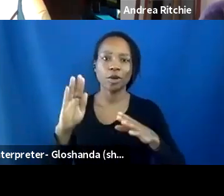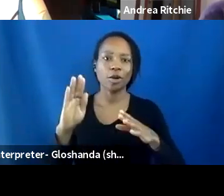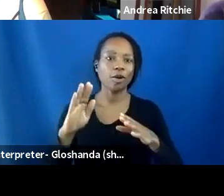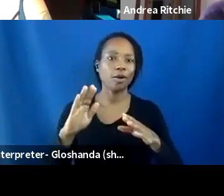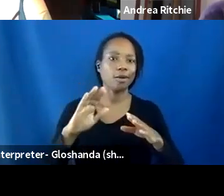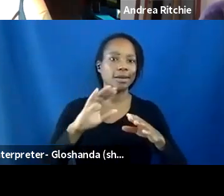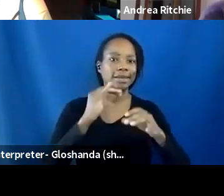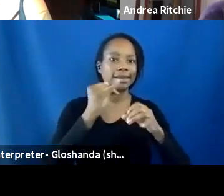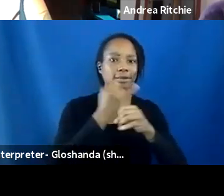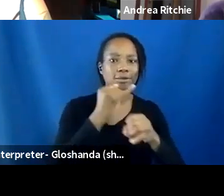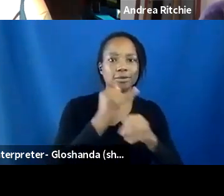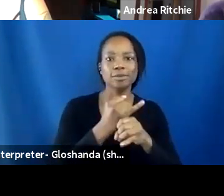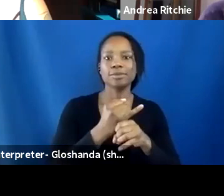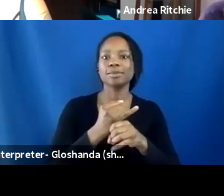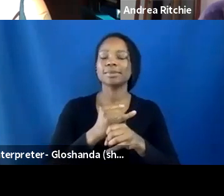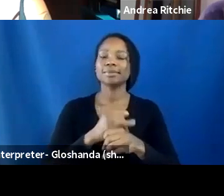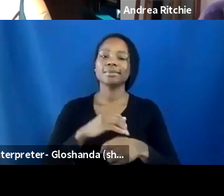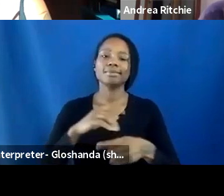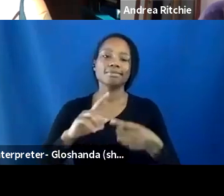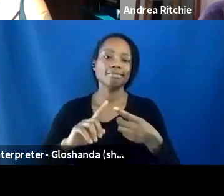as well as the prison industrial complex,